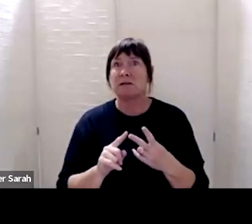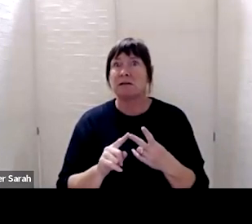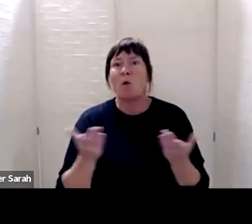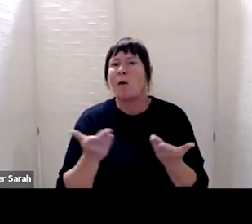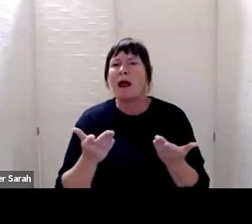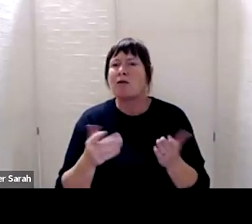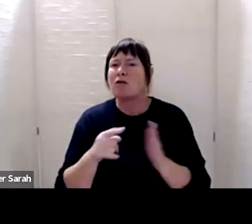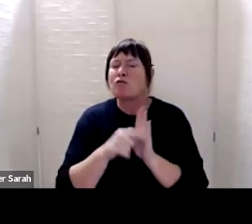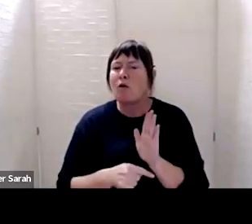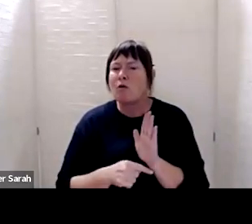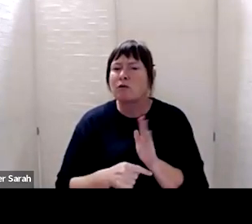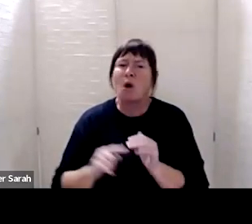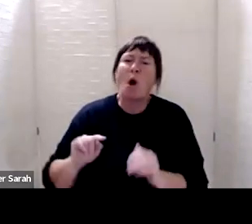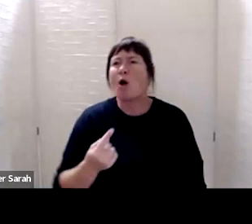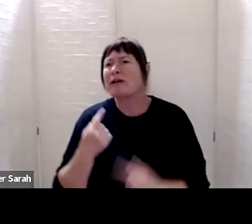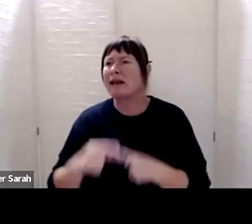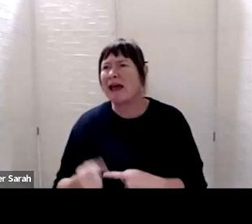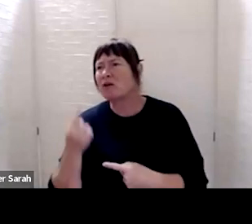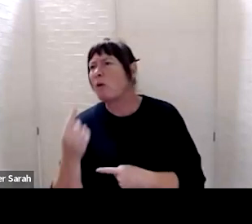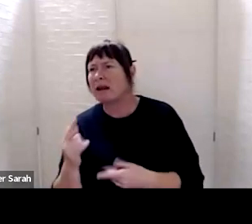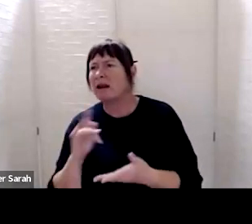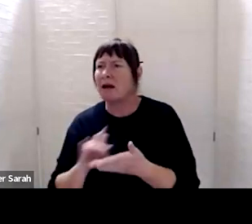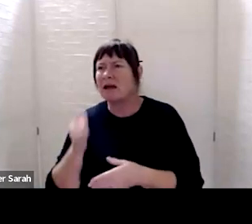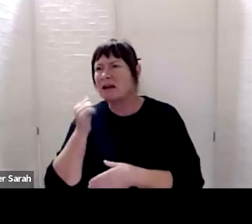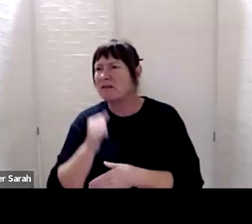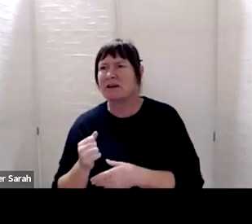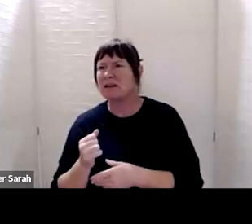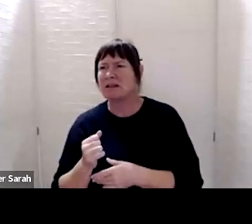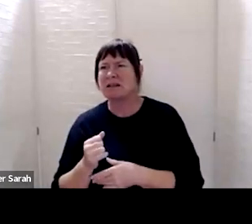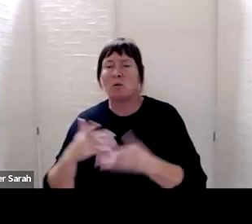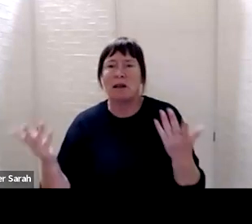written about the ‘only can have one Ipad every 12 months’, or one piece of technical.